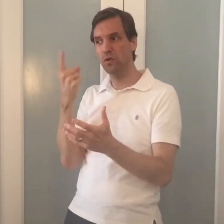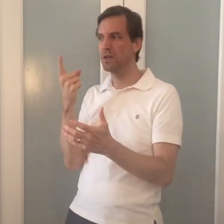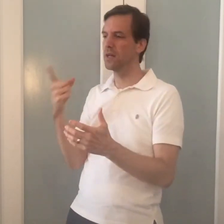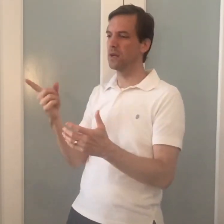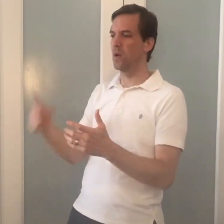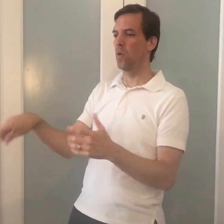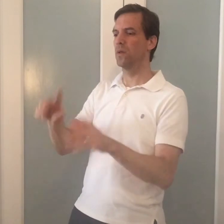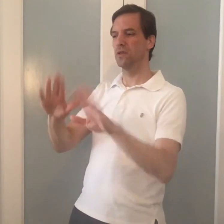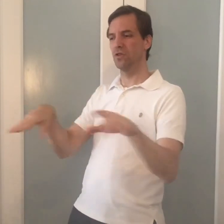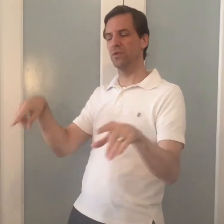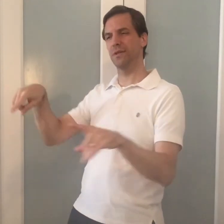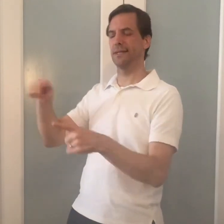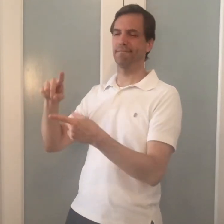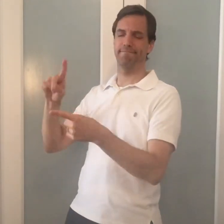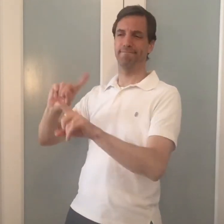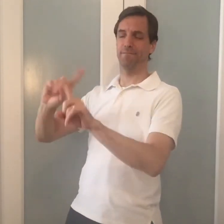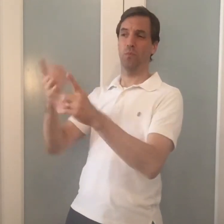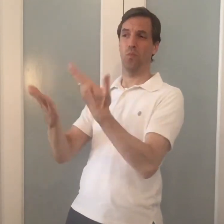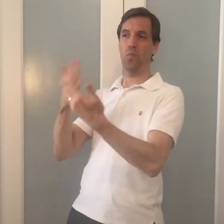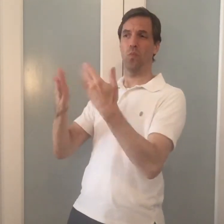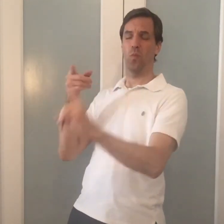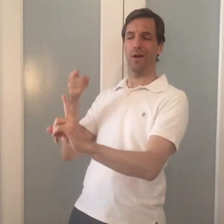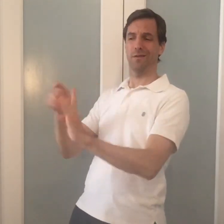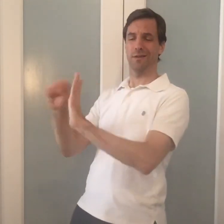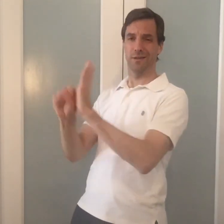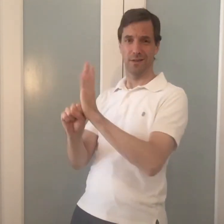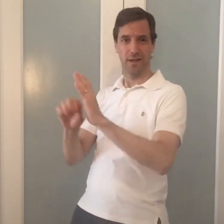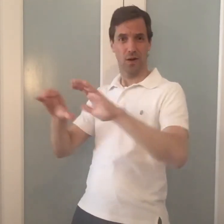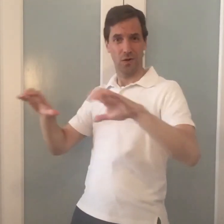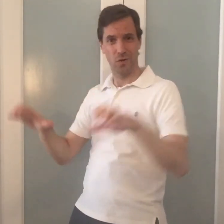to look at an EHDI system and want to understand why